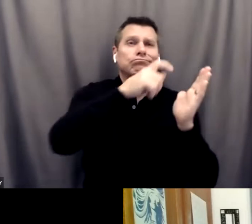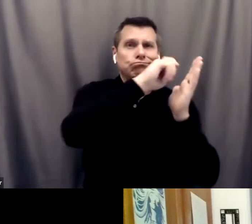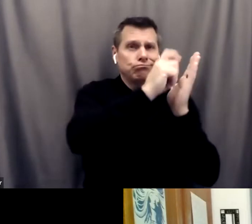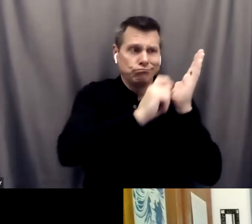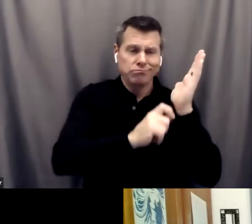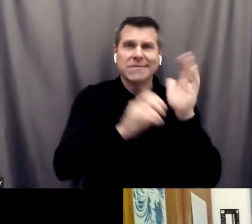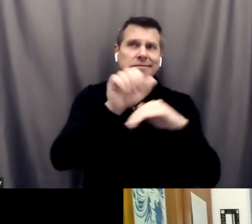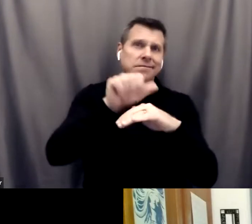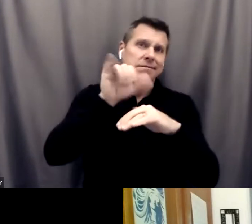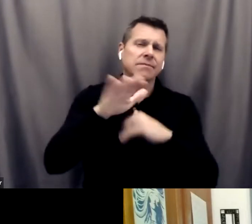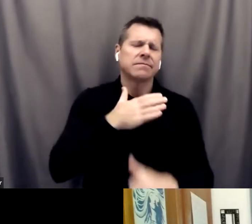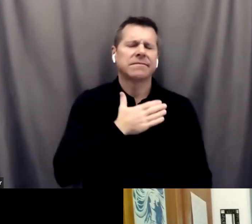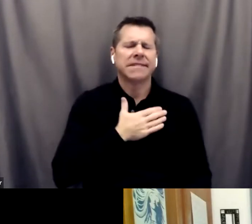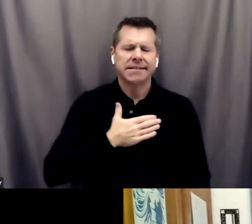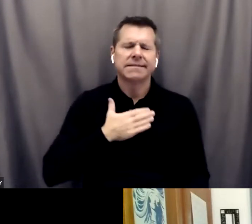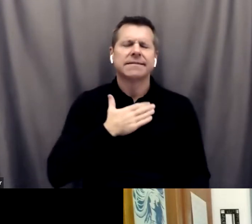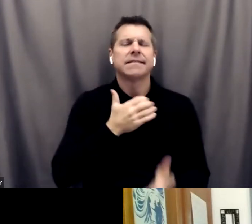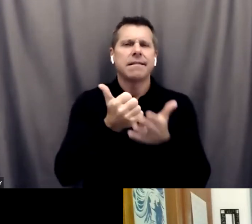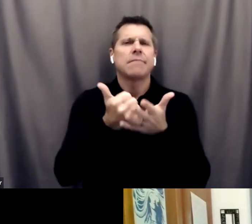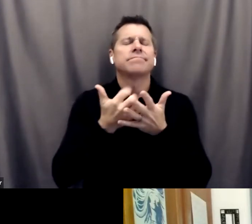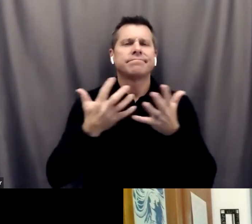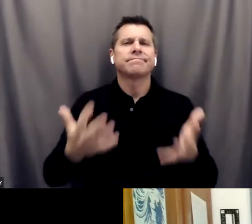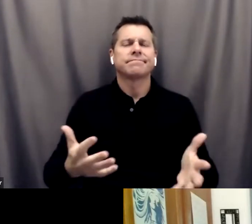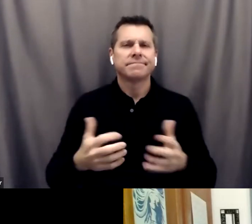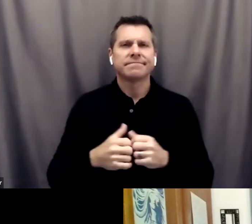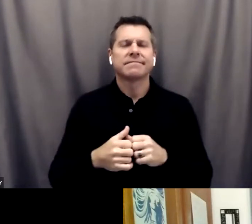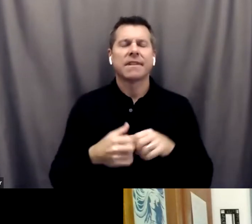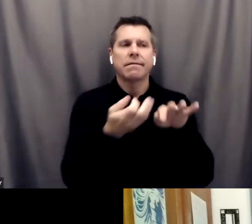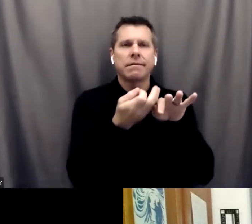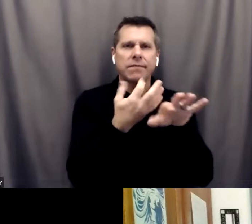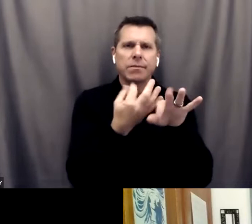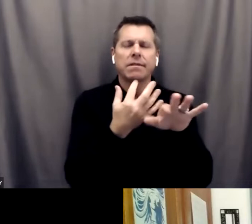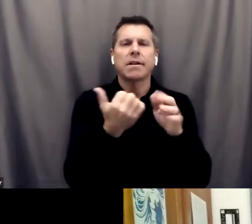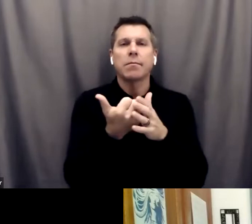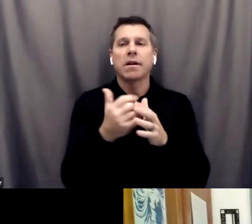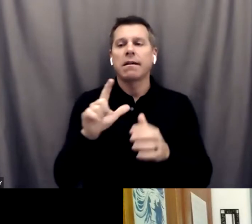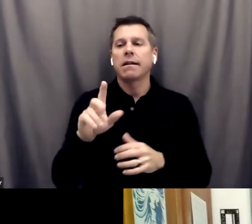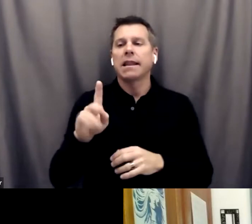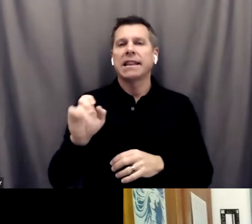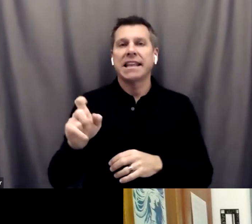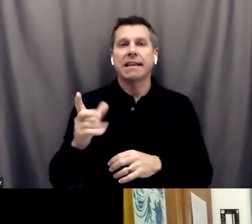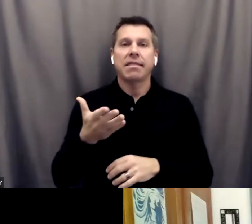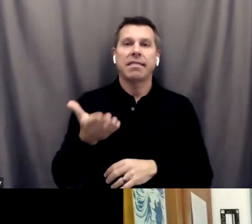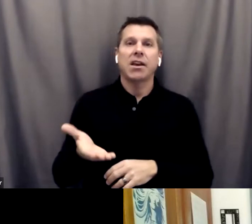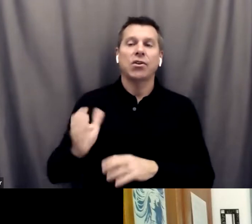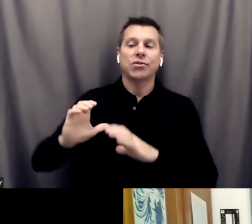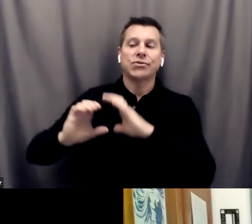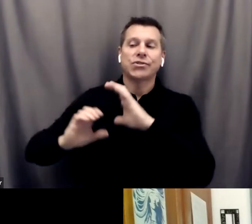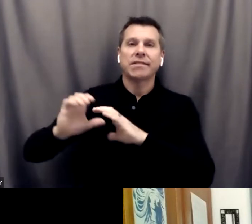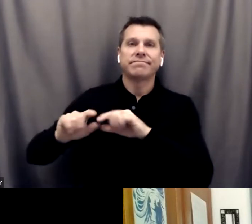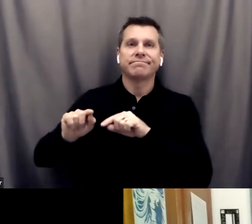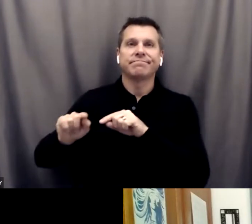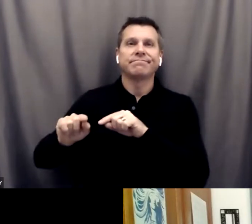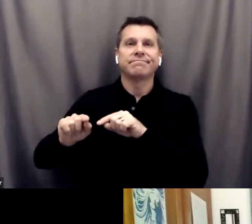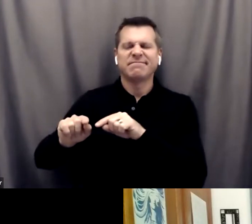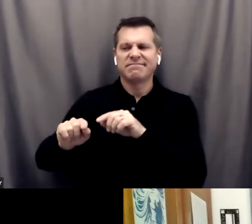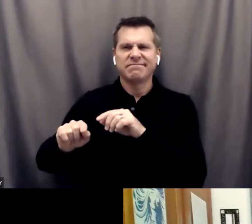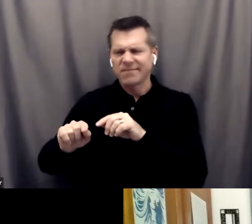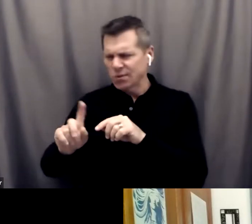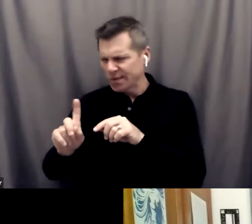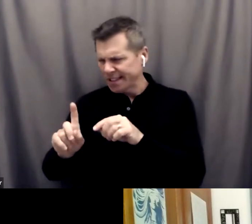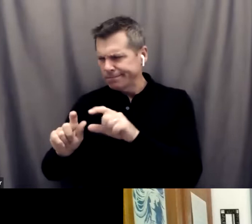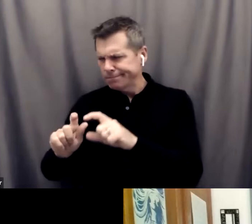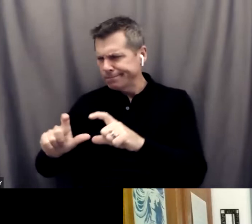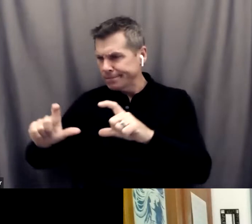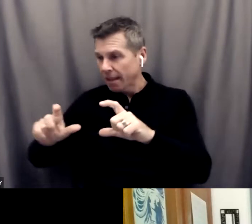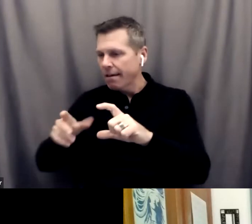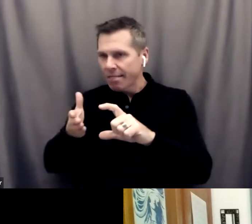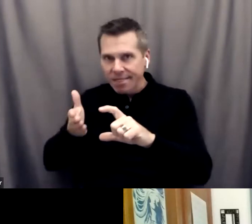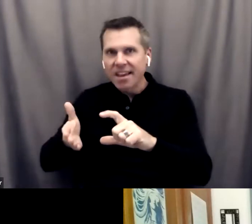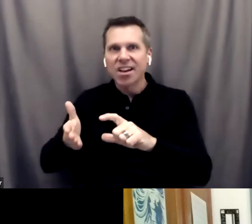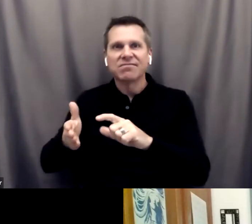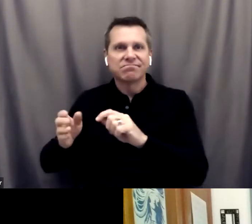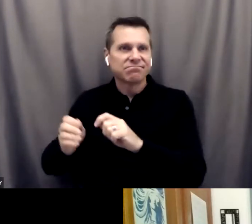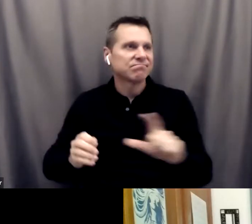appreciate that. And the feedback, and the link is in the chat. So if you need the link, you can go to the chat to access that. And